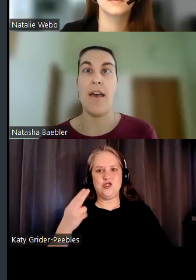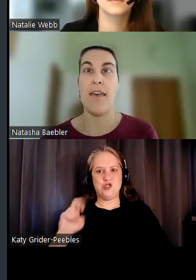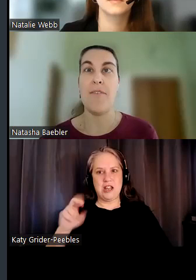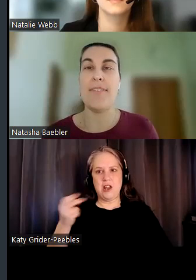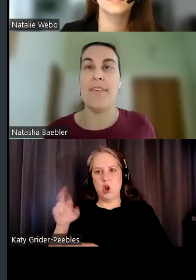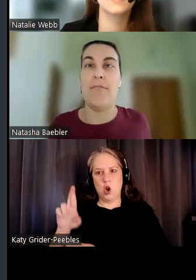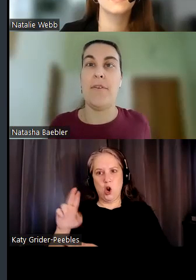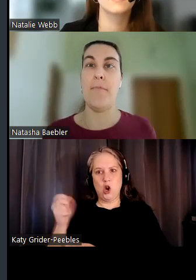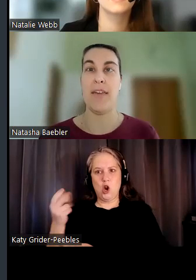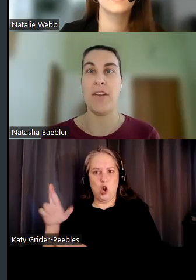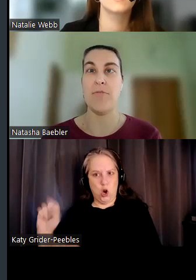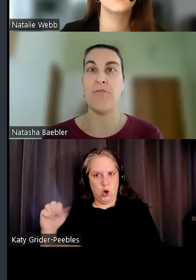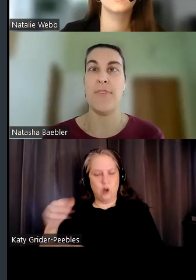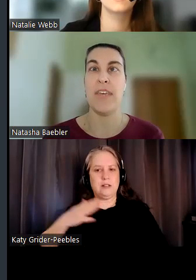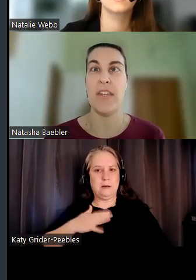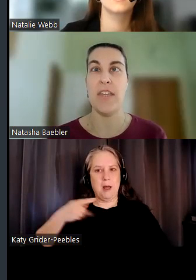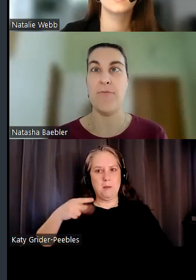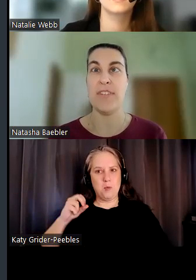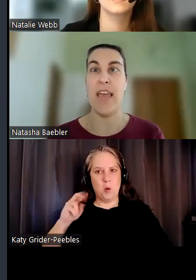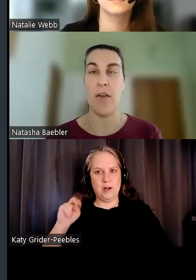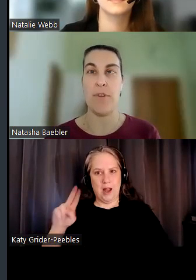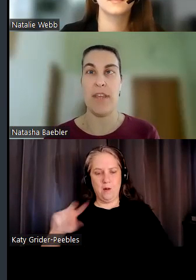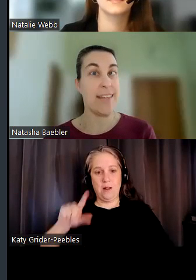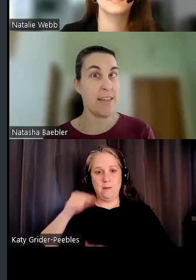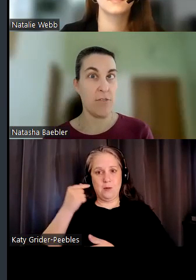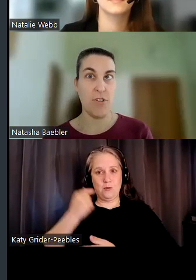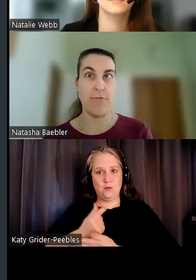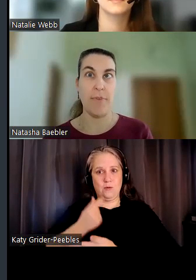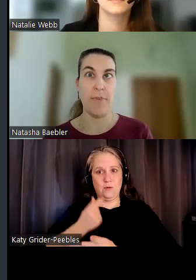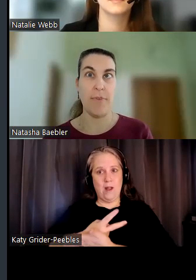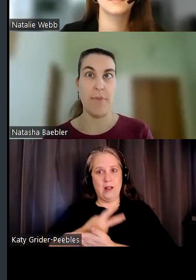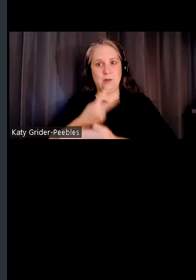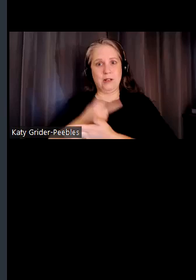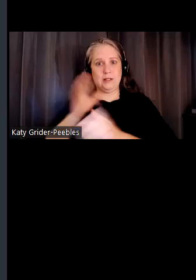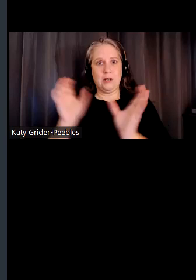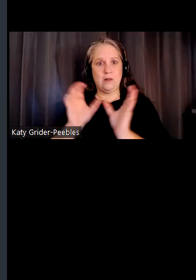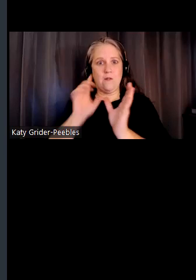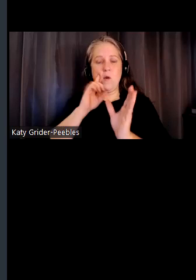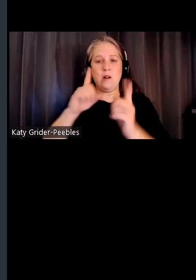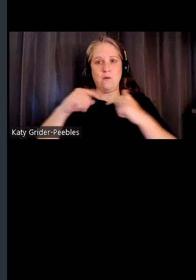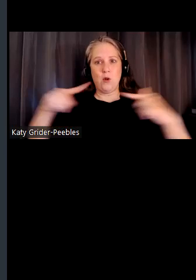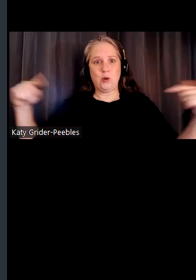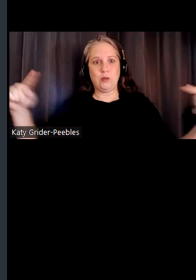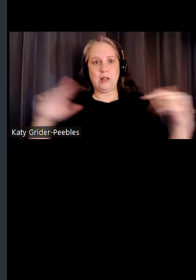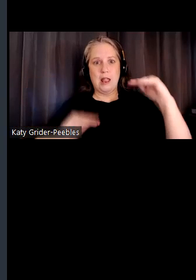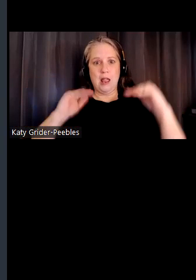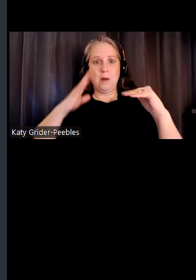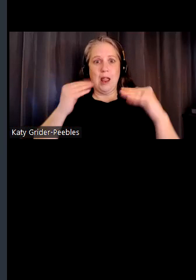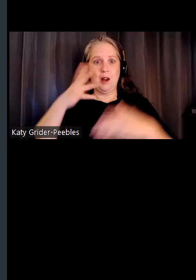I received my doctorate from the University of Southern Florida during